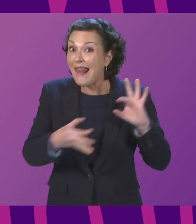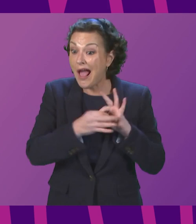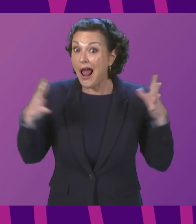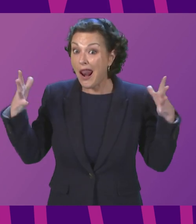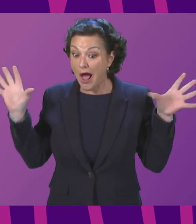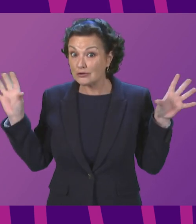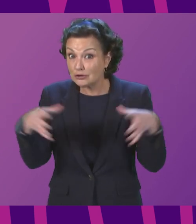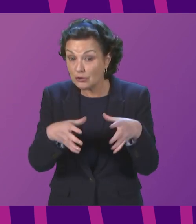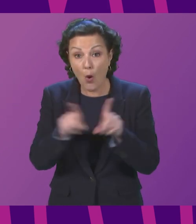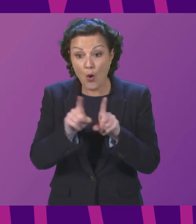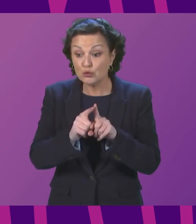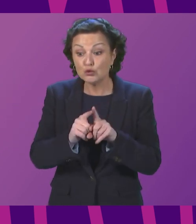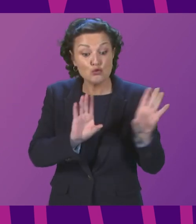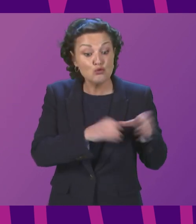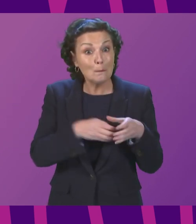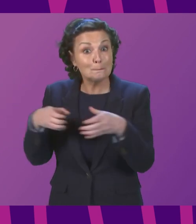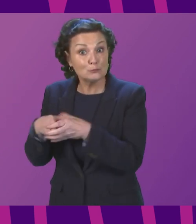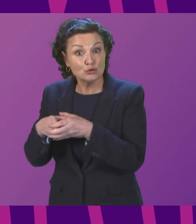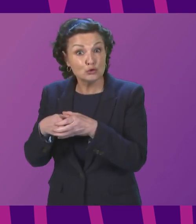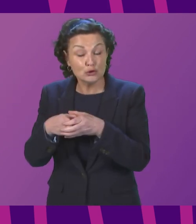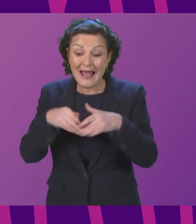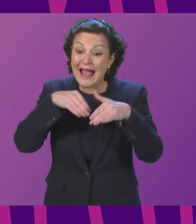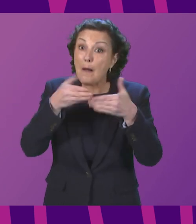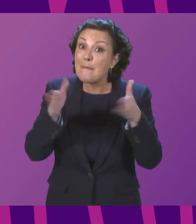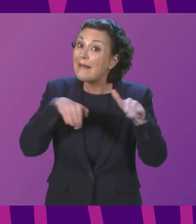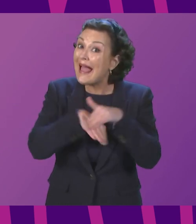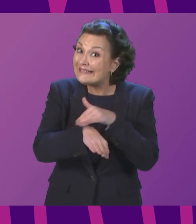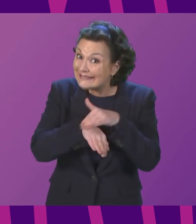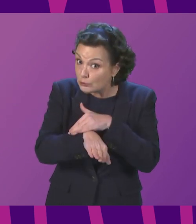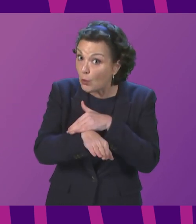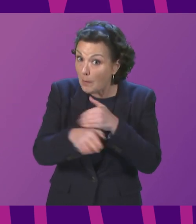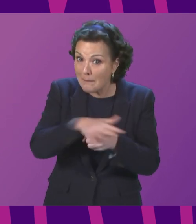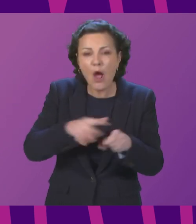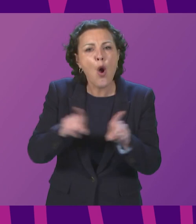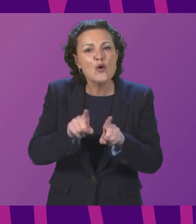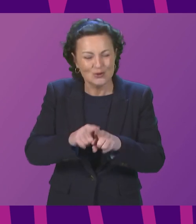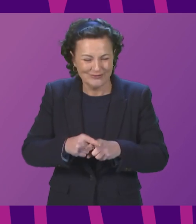distancing between groups in public indoor places, and for table service in hospitality